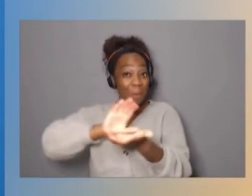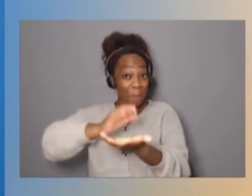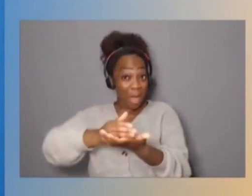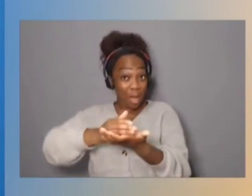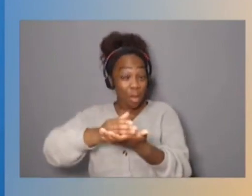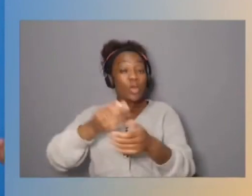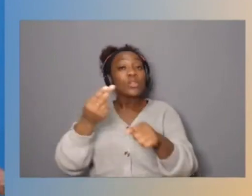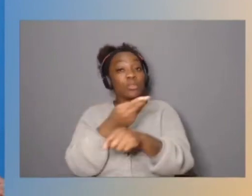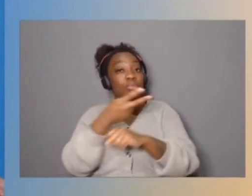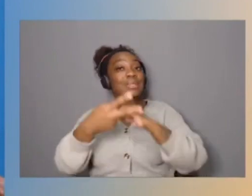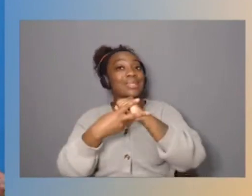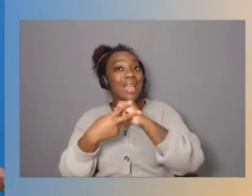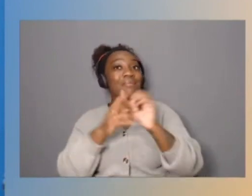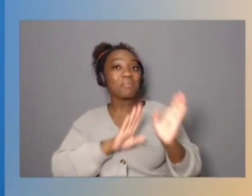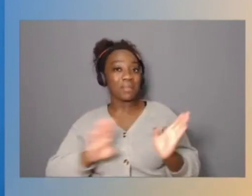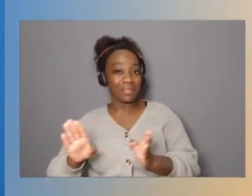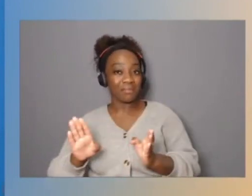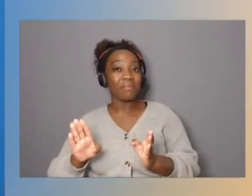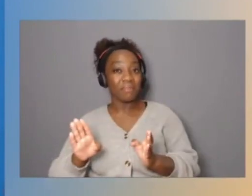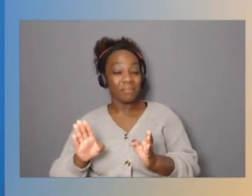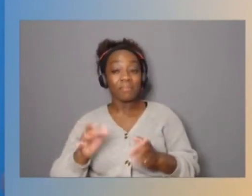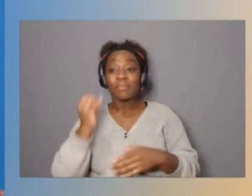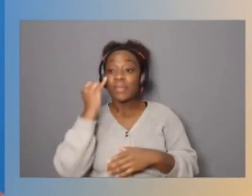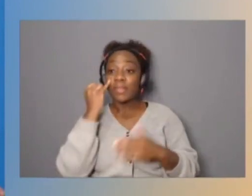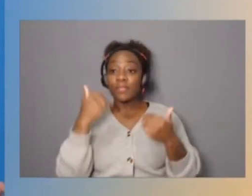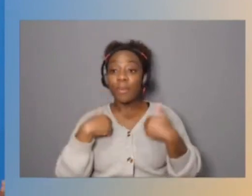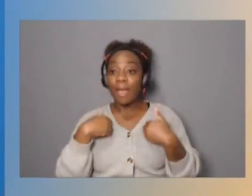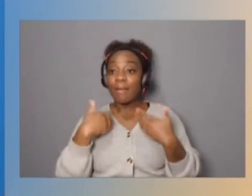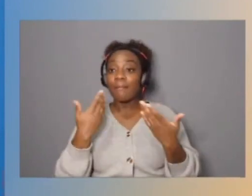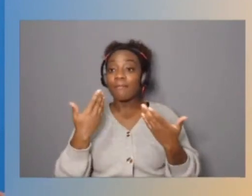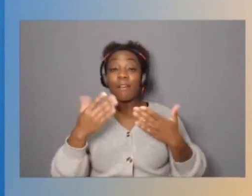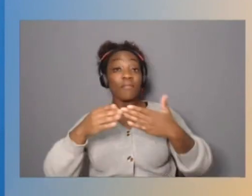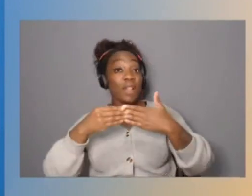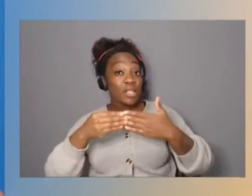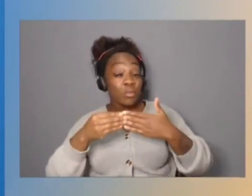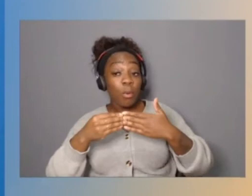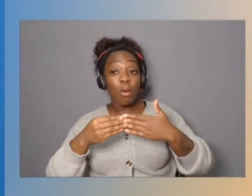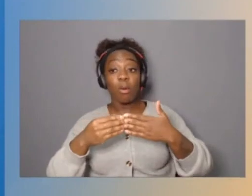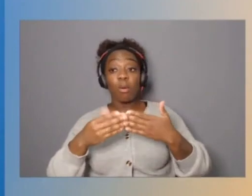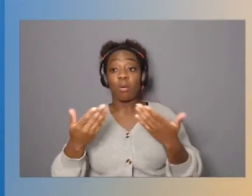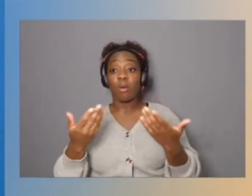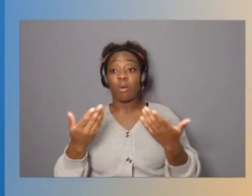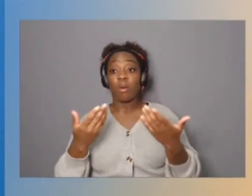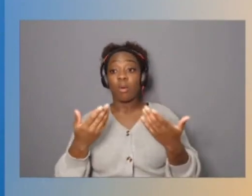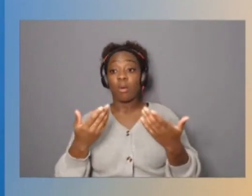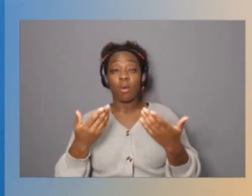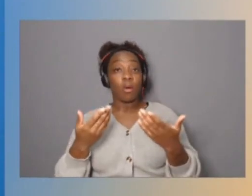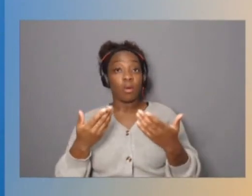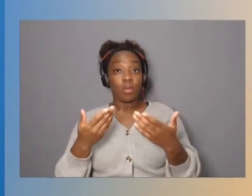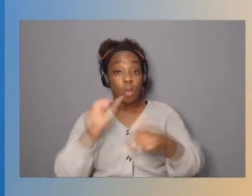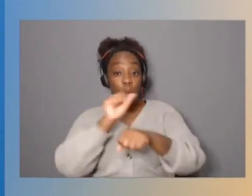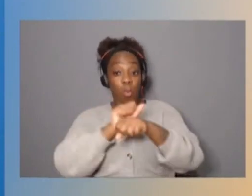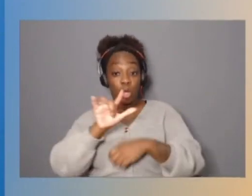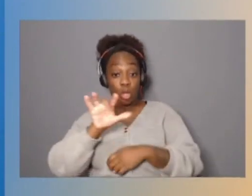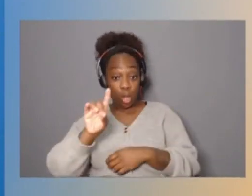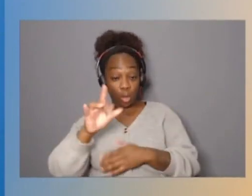if you have a flexible and a fault-tolerant workload take advantage of our spot pricing model.